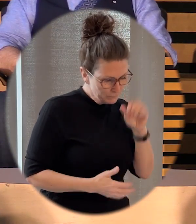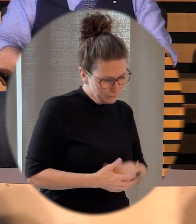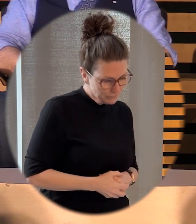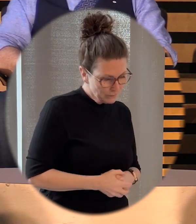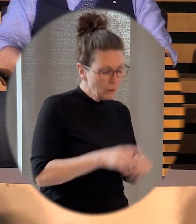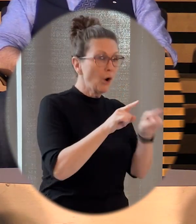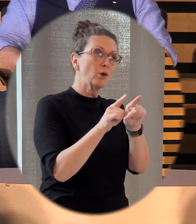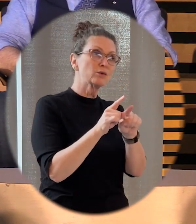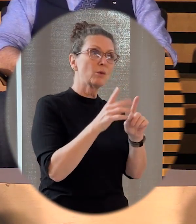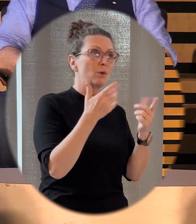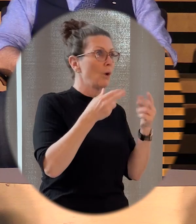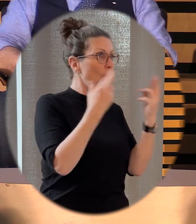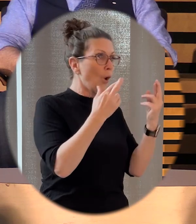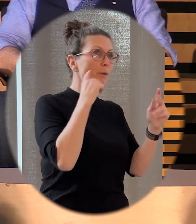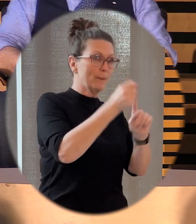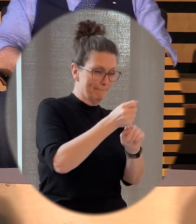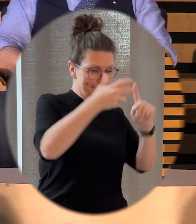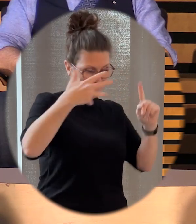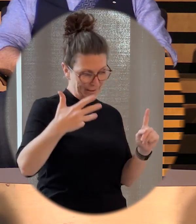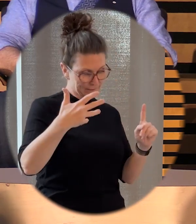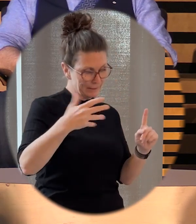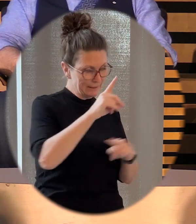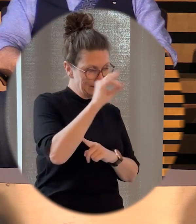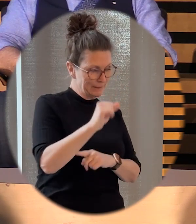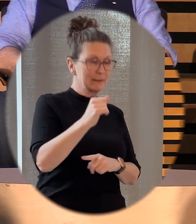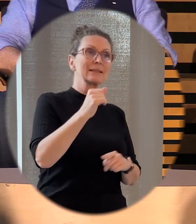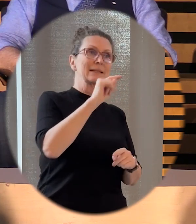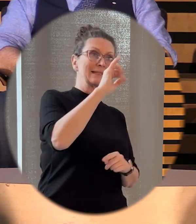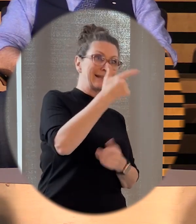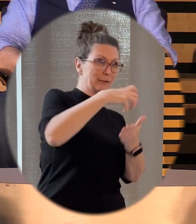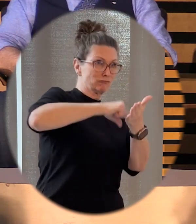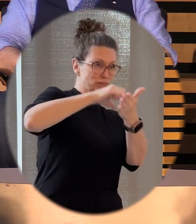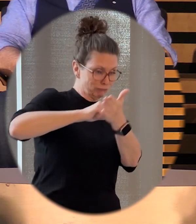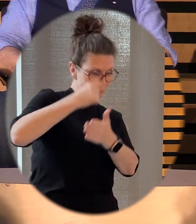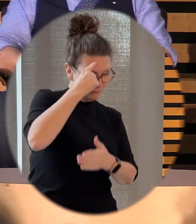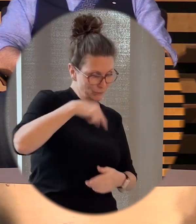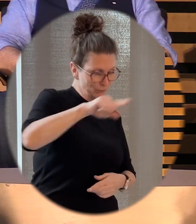the spring budget there was some movement with the disability tax credit where they added a few